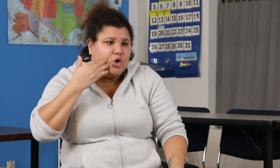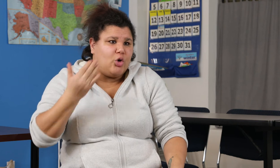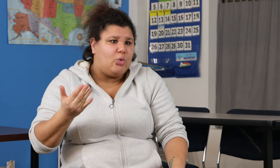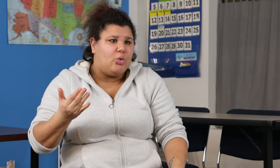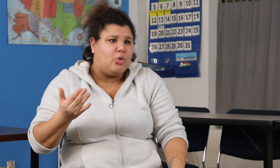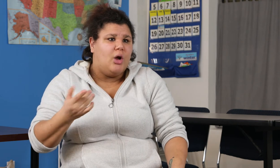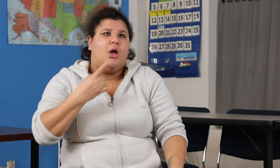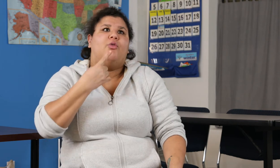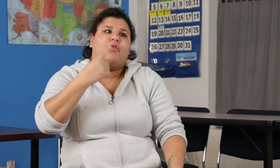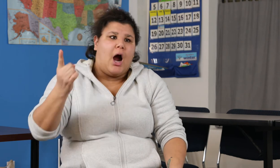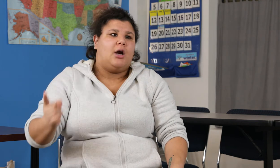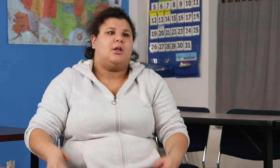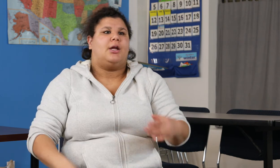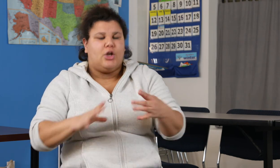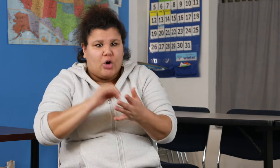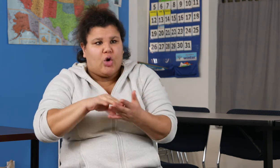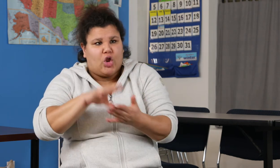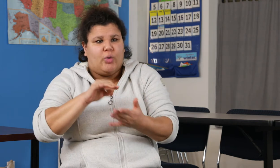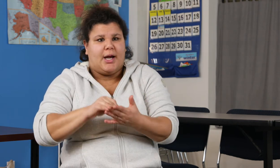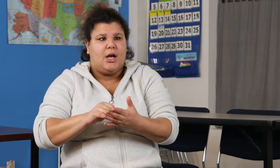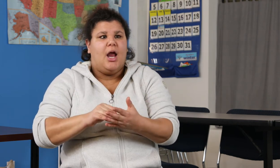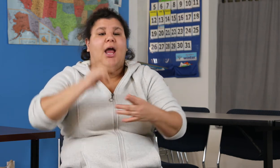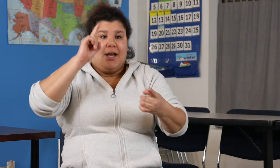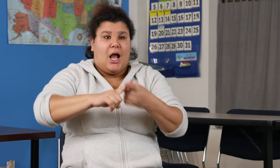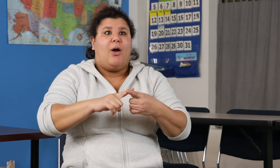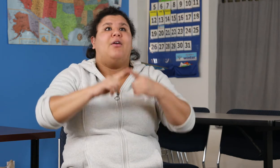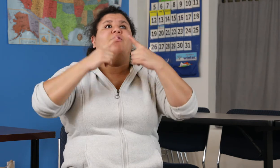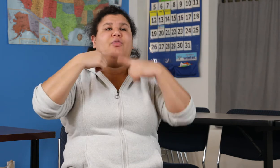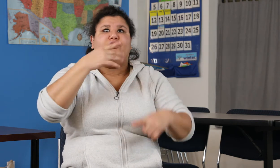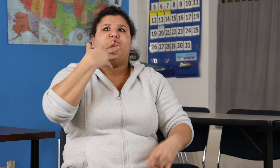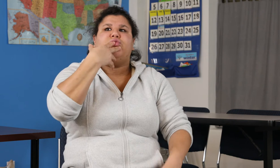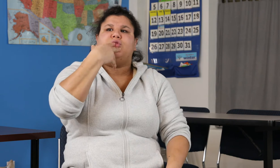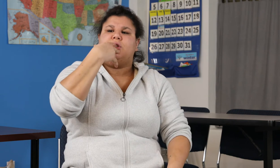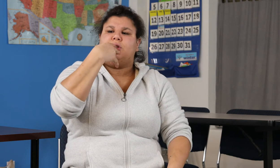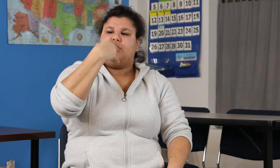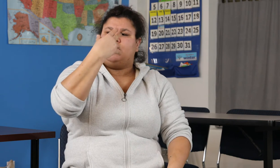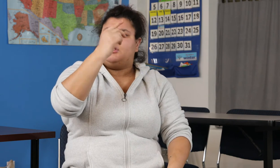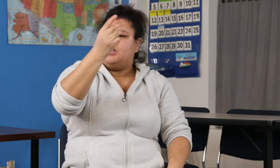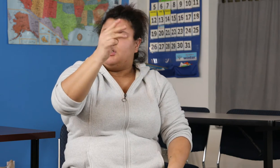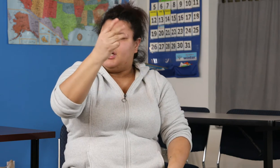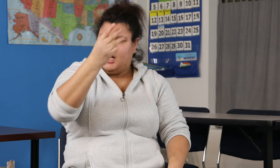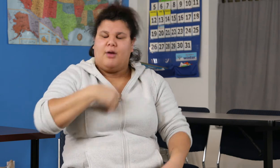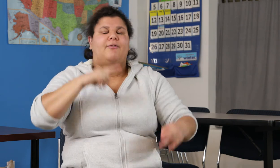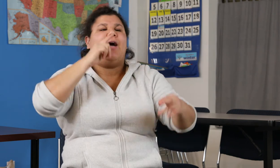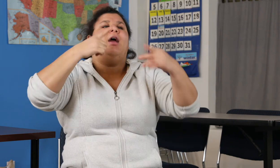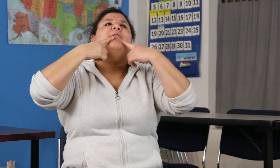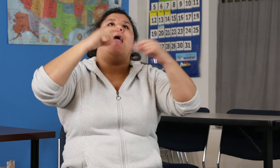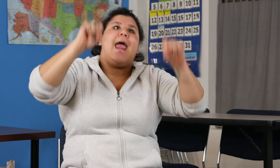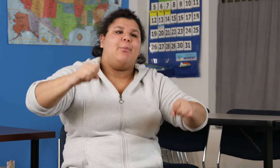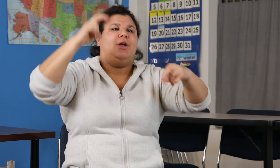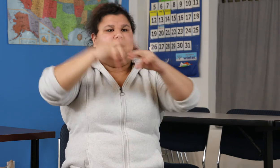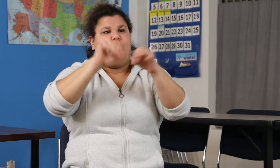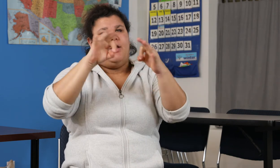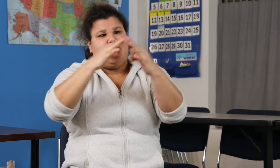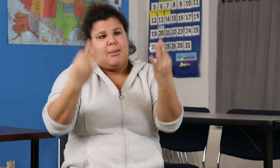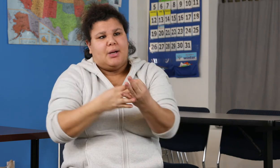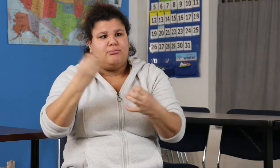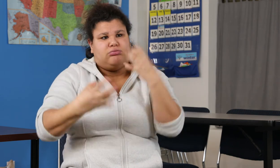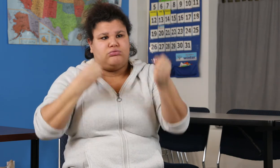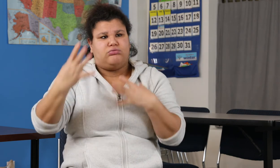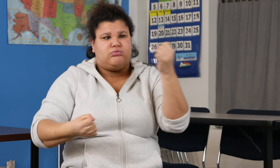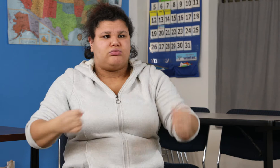You know? Finally! When I was around 16, I was finally able to sit at a meal with my family and sign.